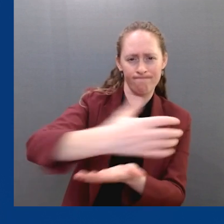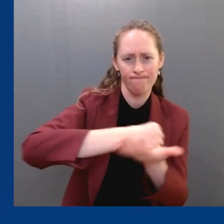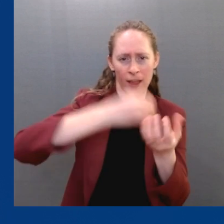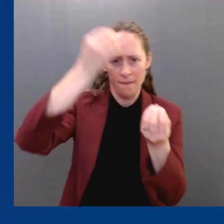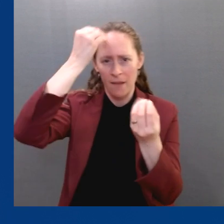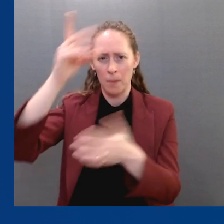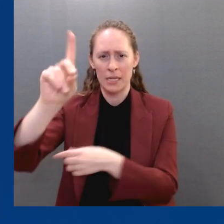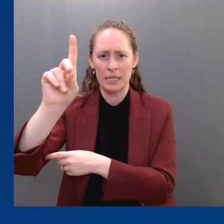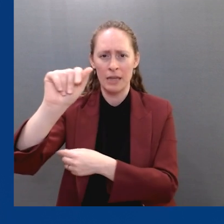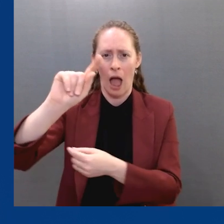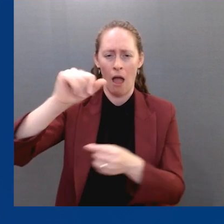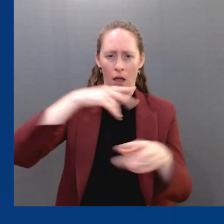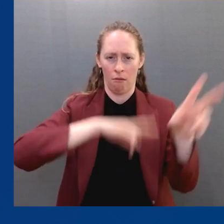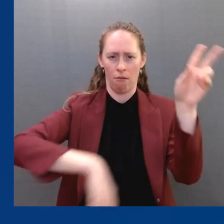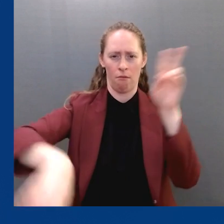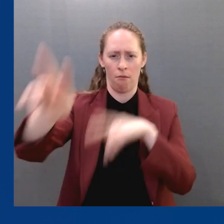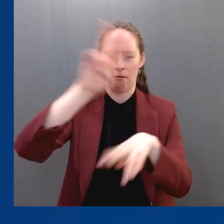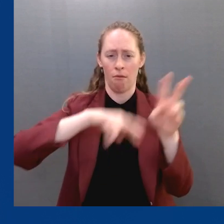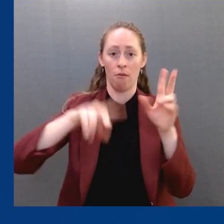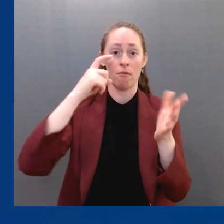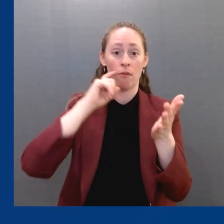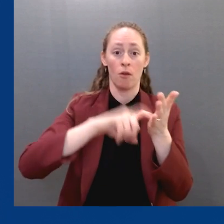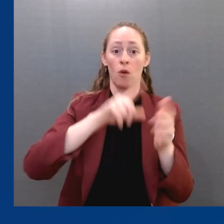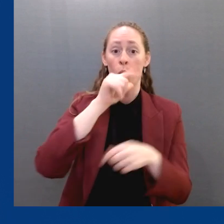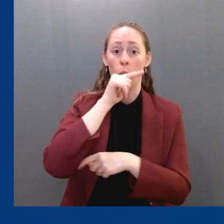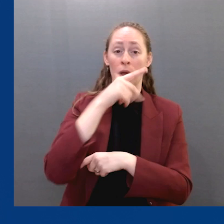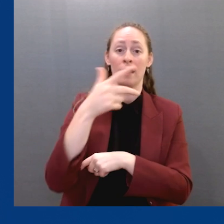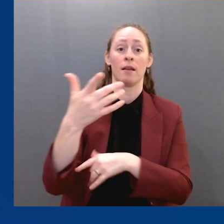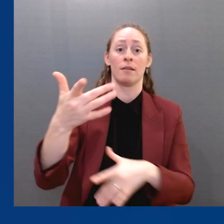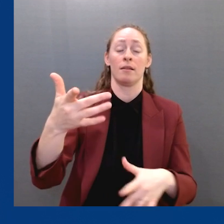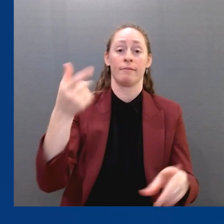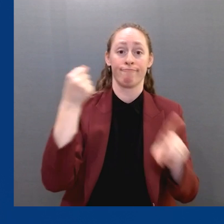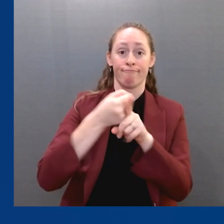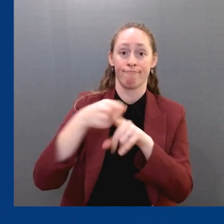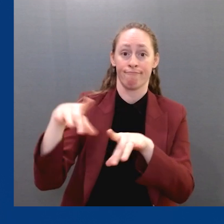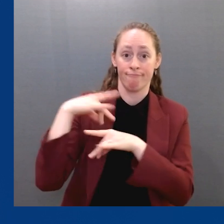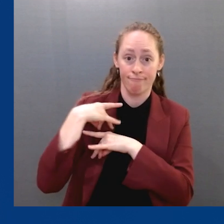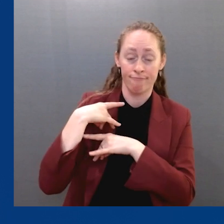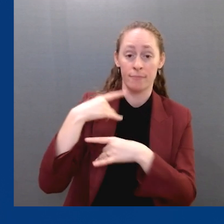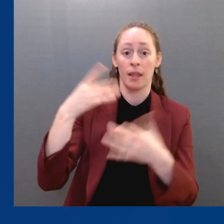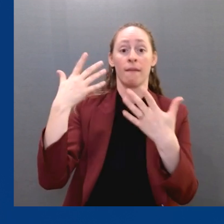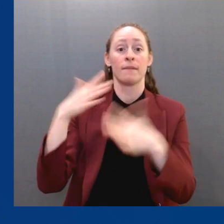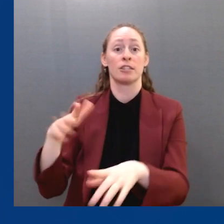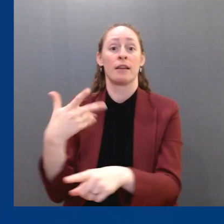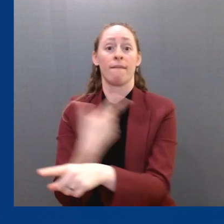you have much more protection than prior infection alone. So all of those reasons, in addition to what both Tony and Ashish said